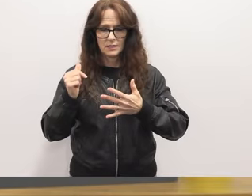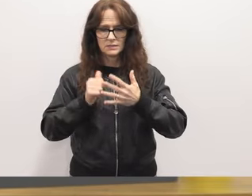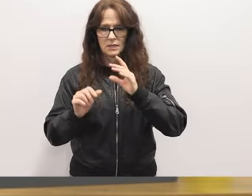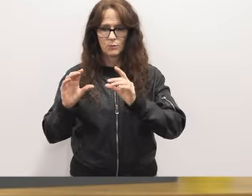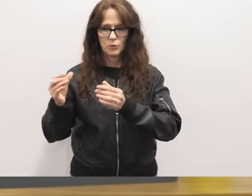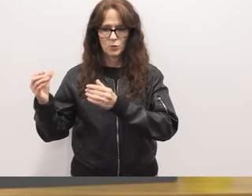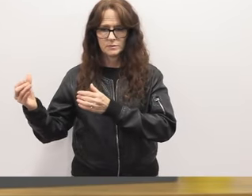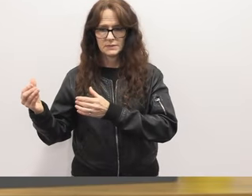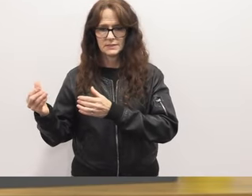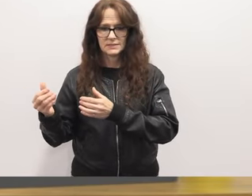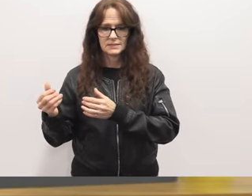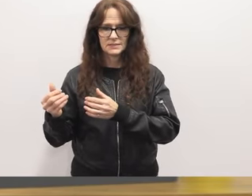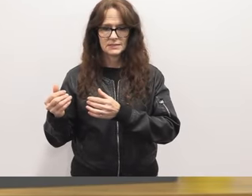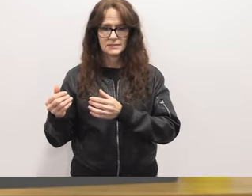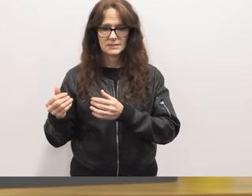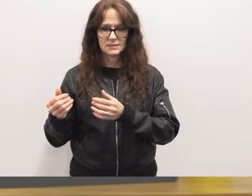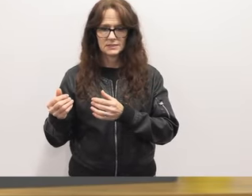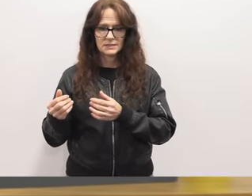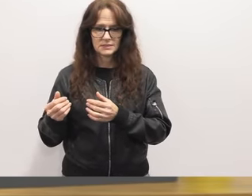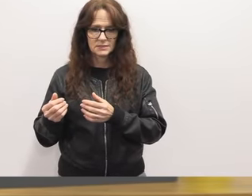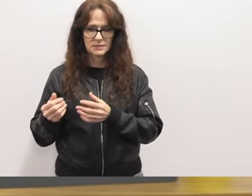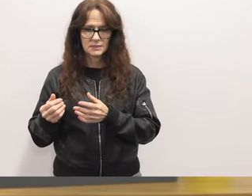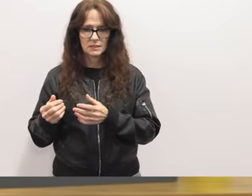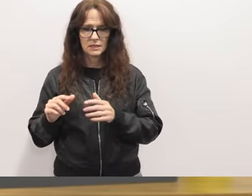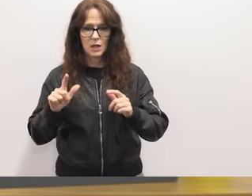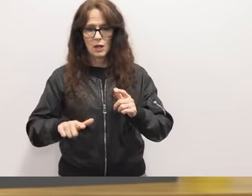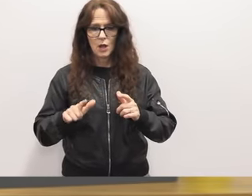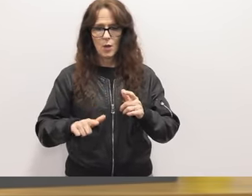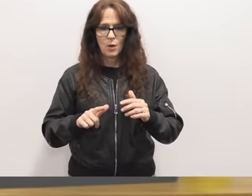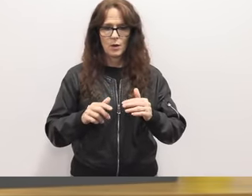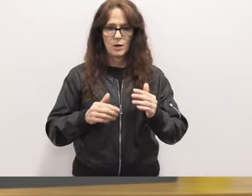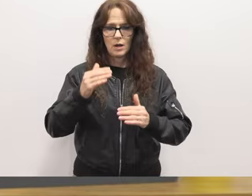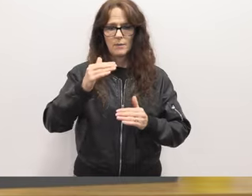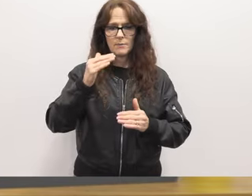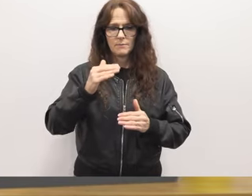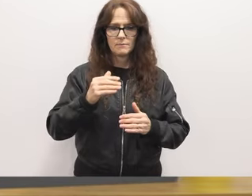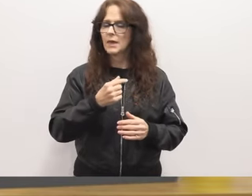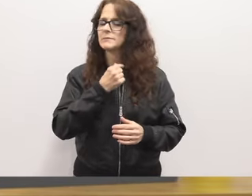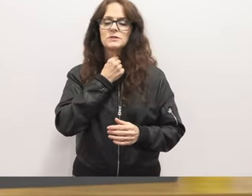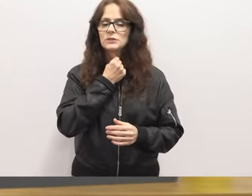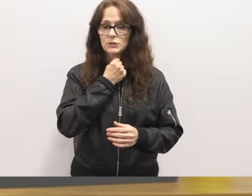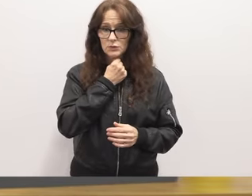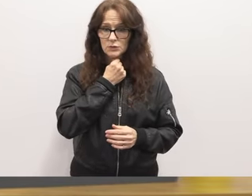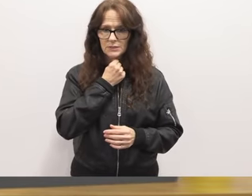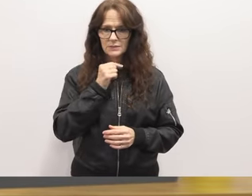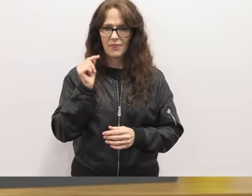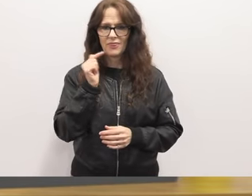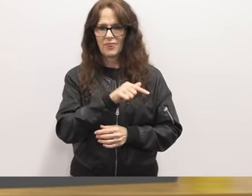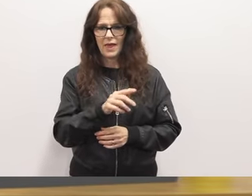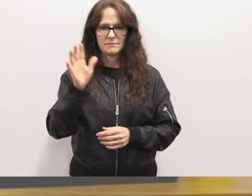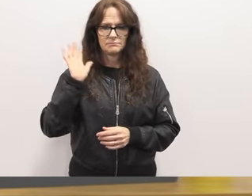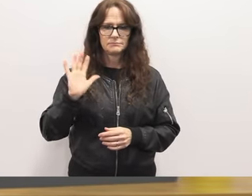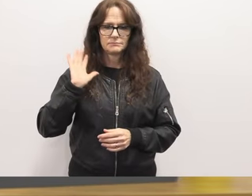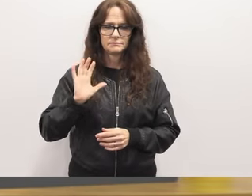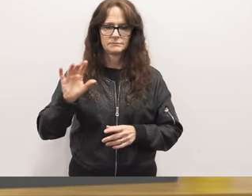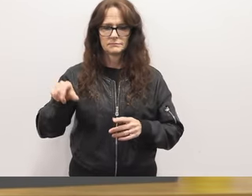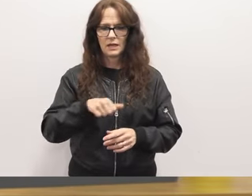that had much lower performance, et cetera. So that's what I'd be curious about. So I know that that's probably another leading indicator